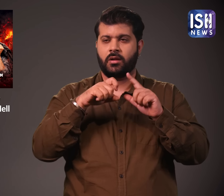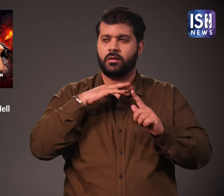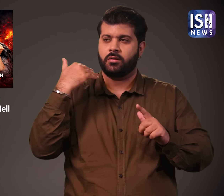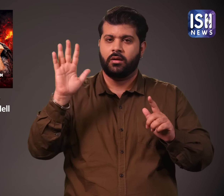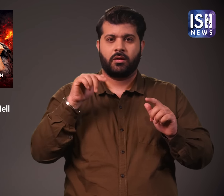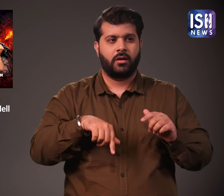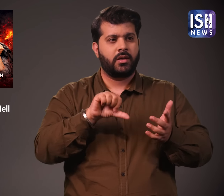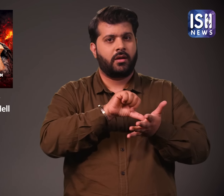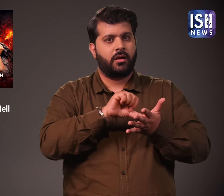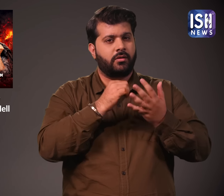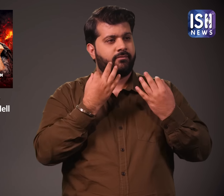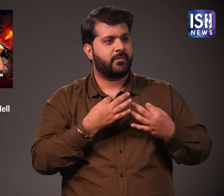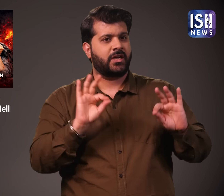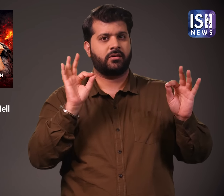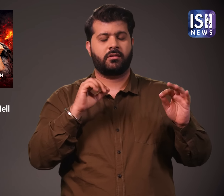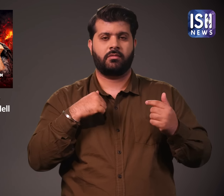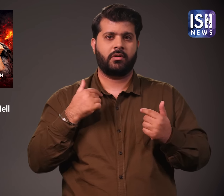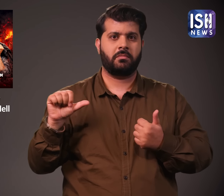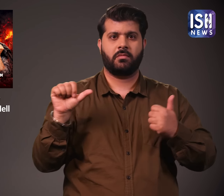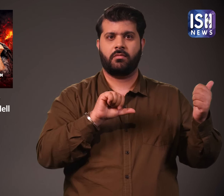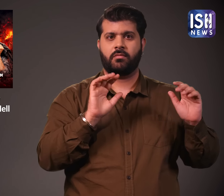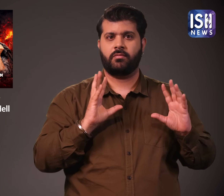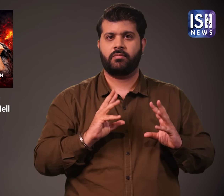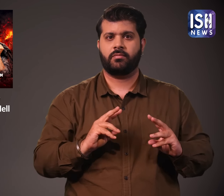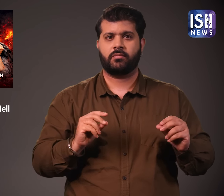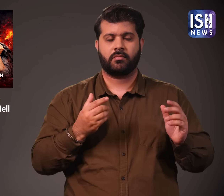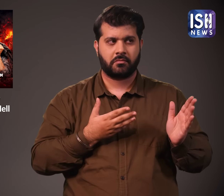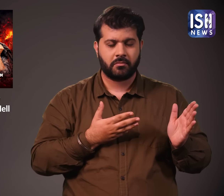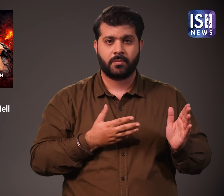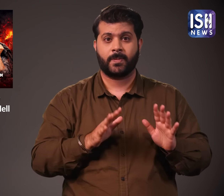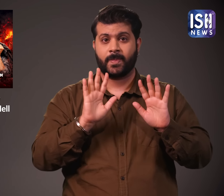Many believed that with his death, Iran could become freer and return to how it once was.